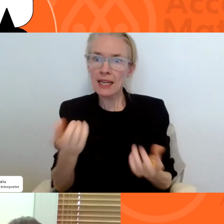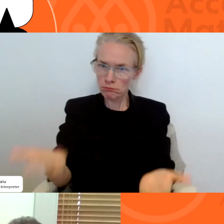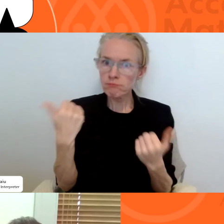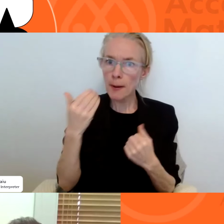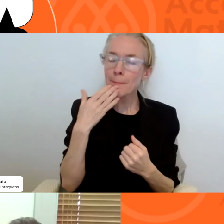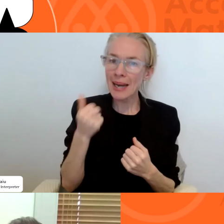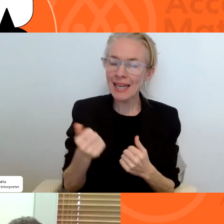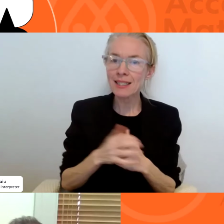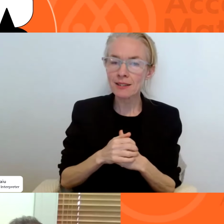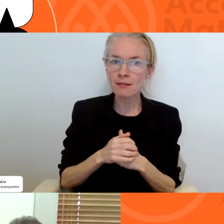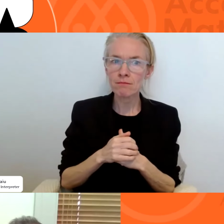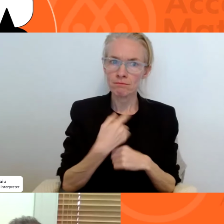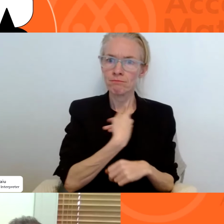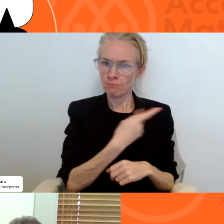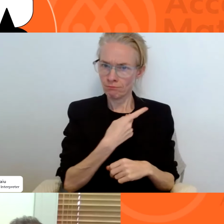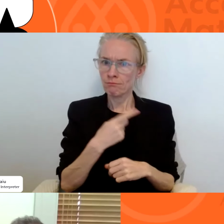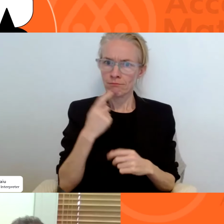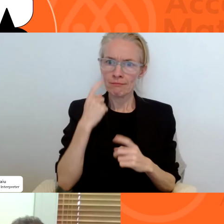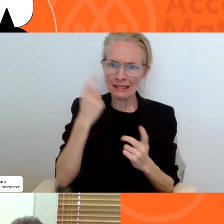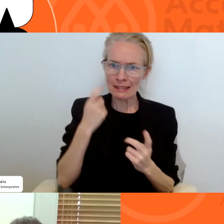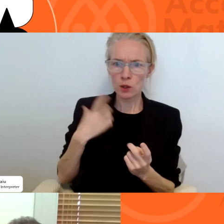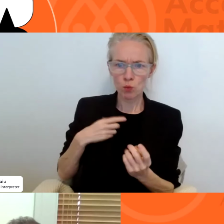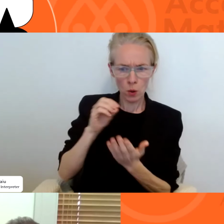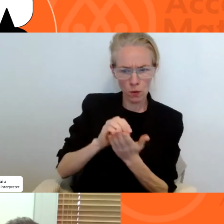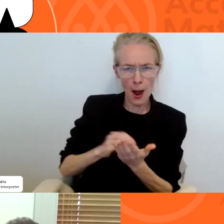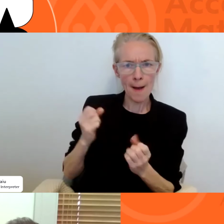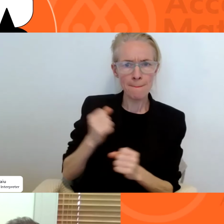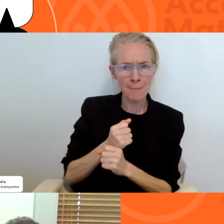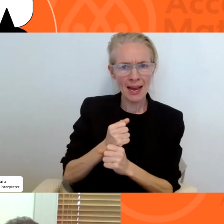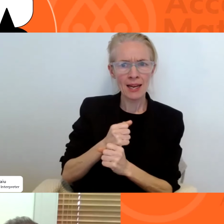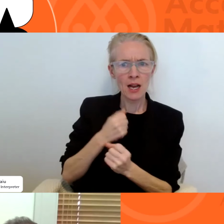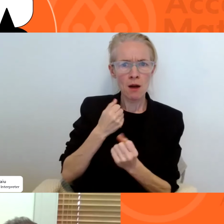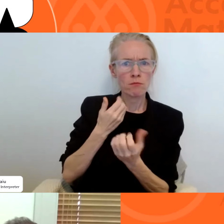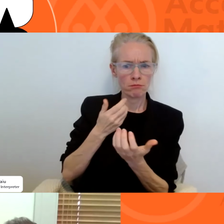this role seriously and we are open to any proposal for consideration